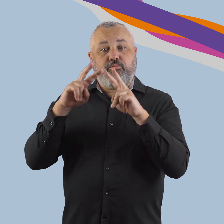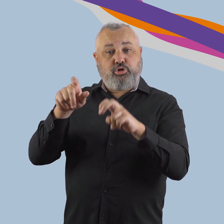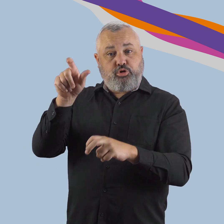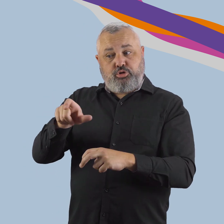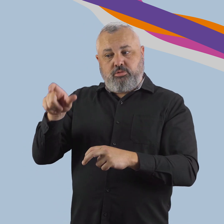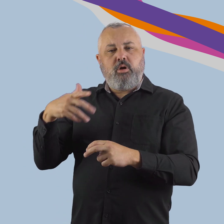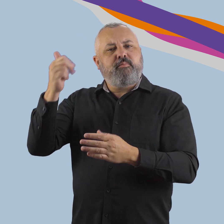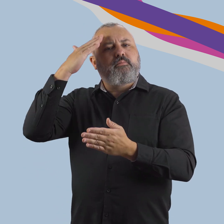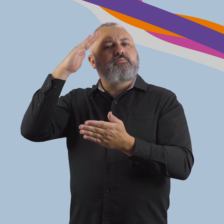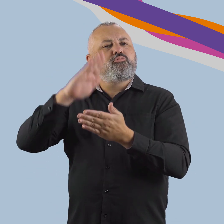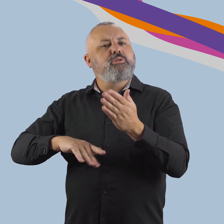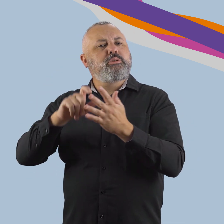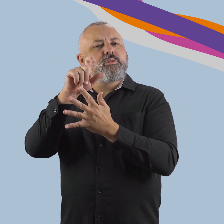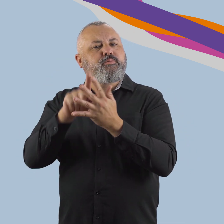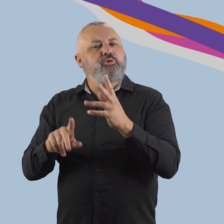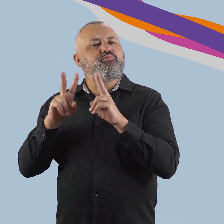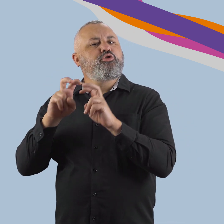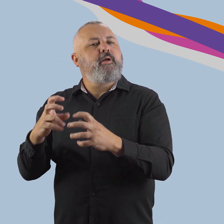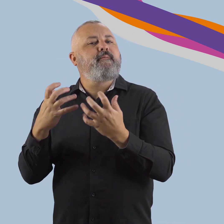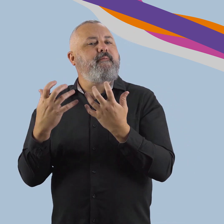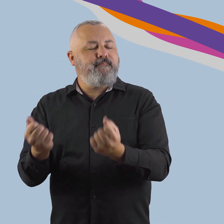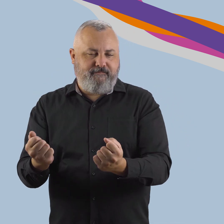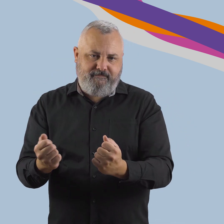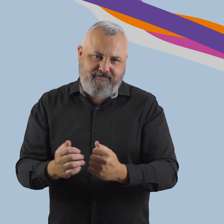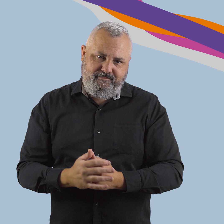and researchers with experience in disability research.